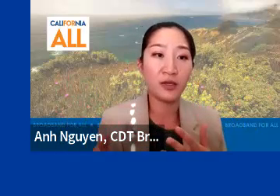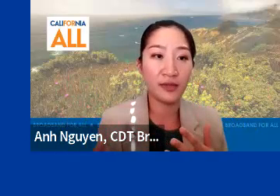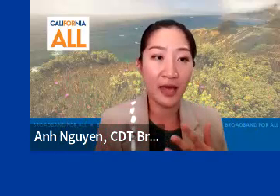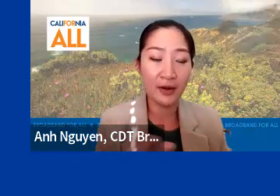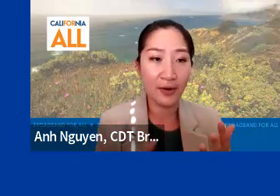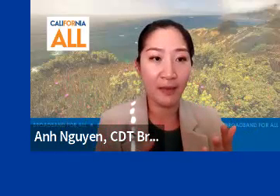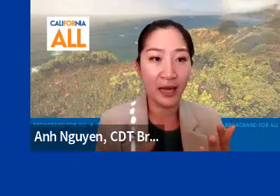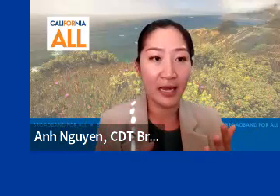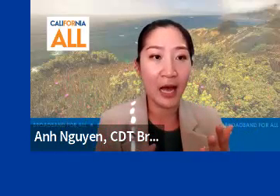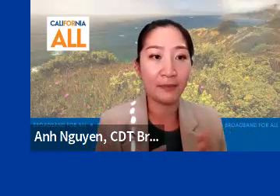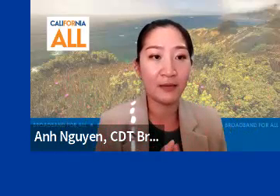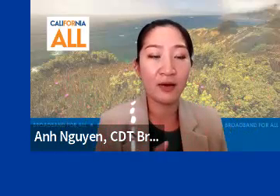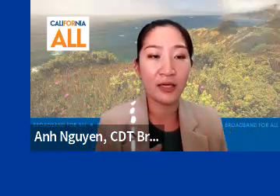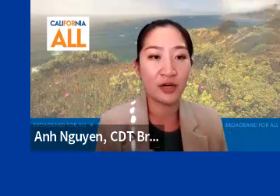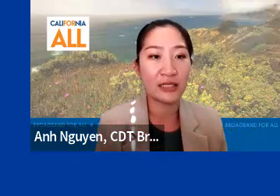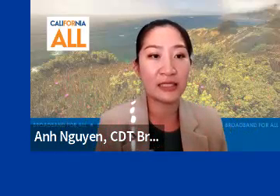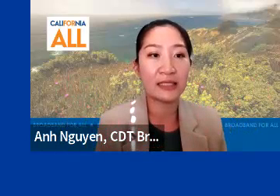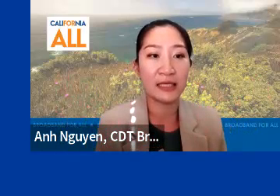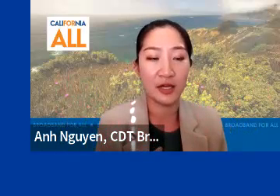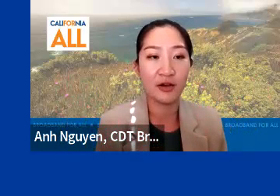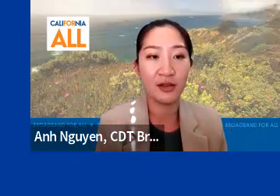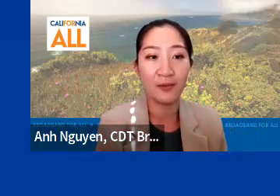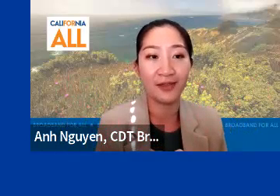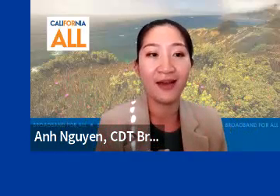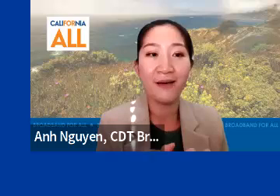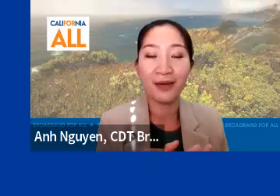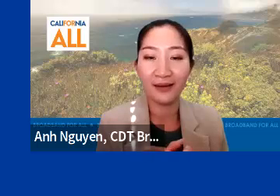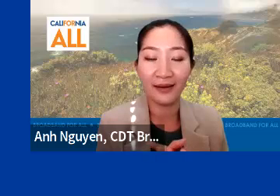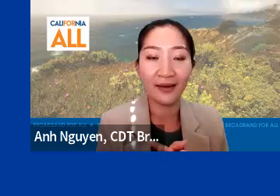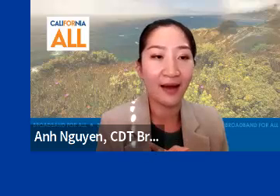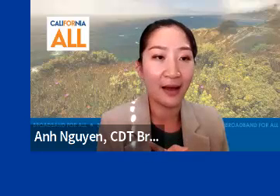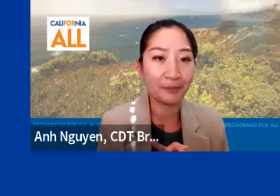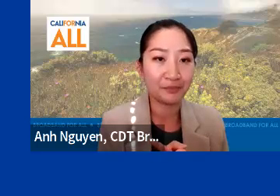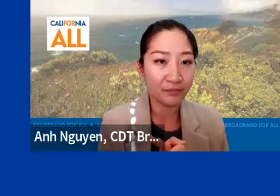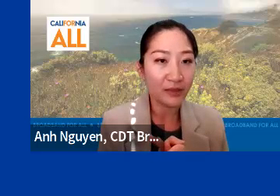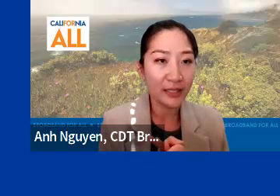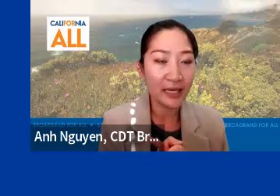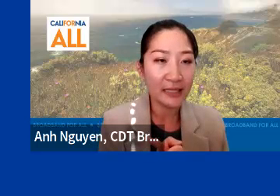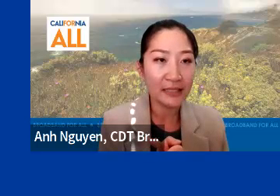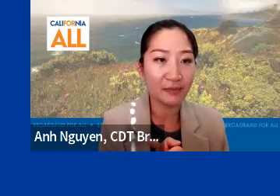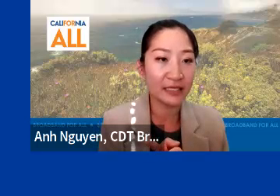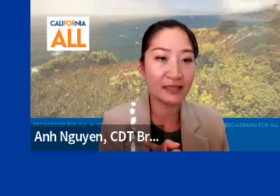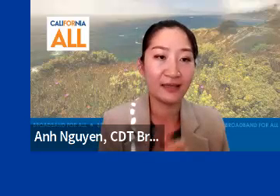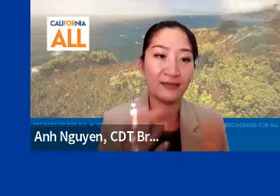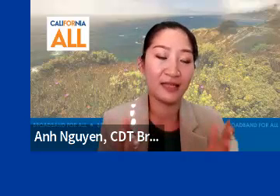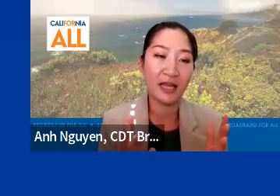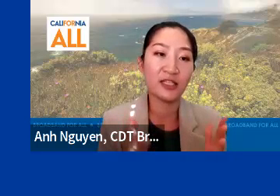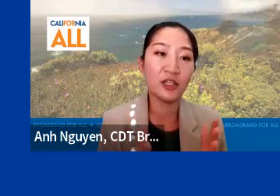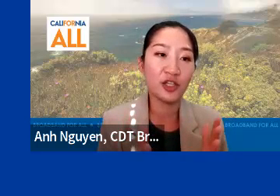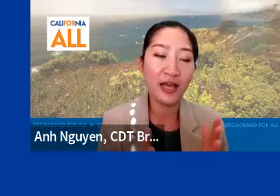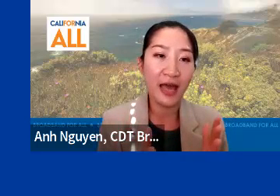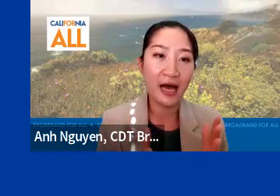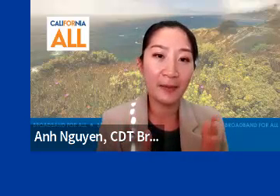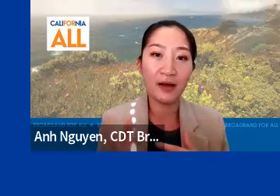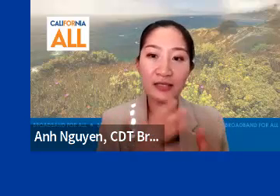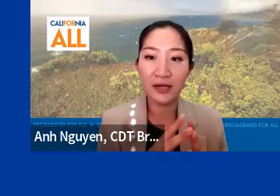can use that, or my email address is listed here and please stay in touch. I'll stick